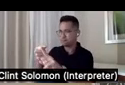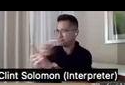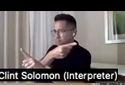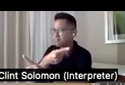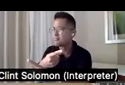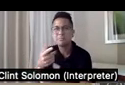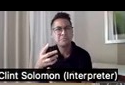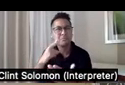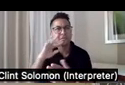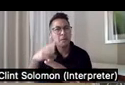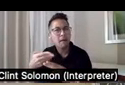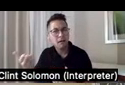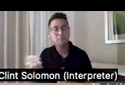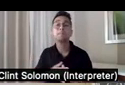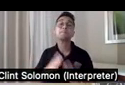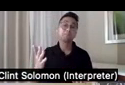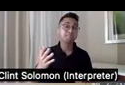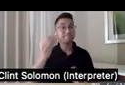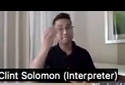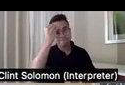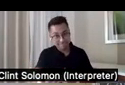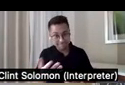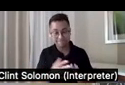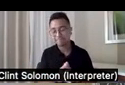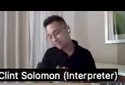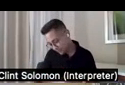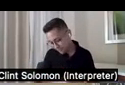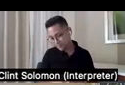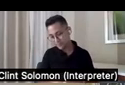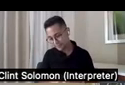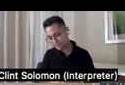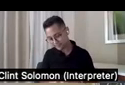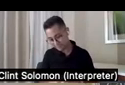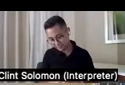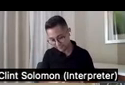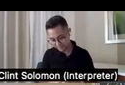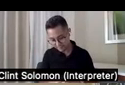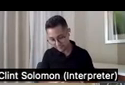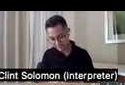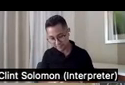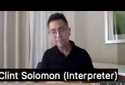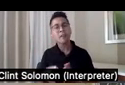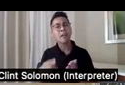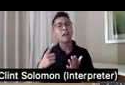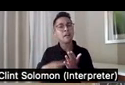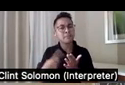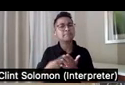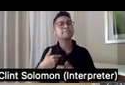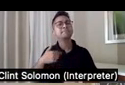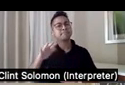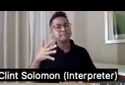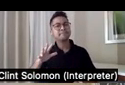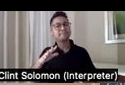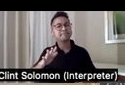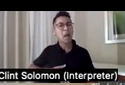i gotta tell you i get a little upset sometimes when i see what we do with choice making